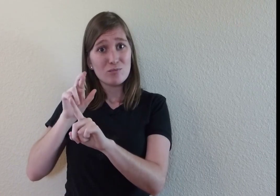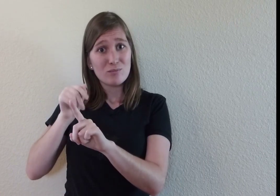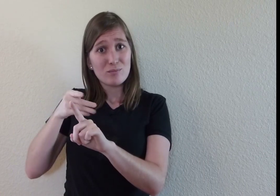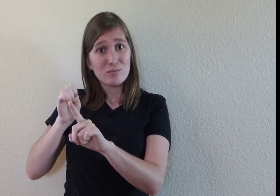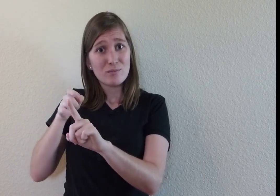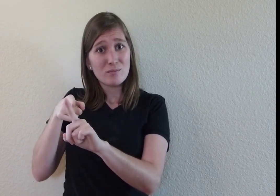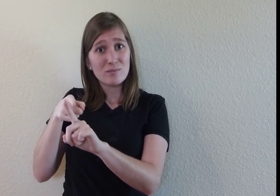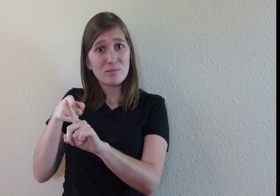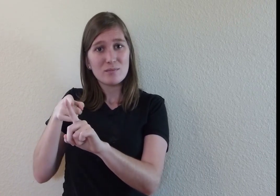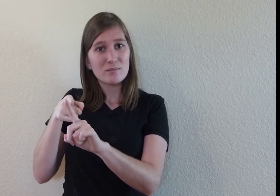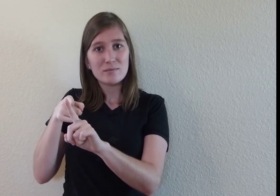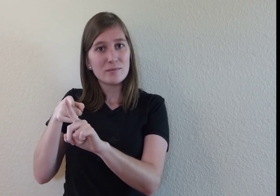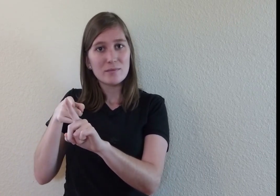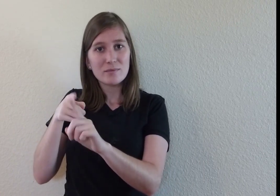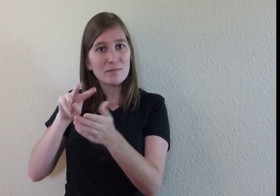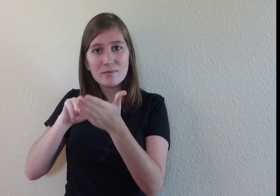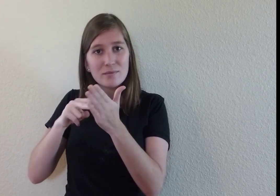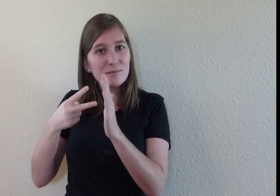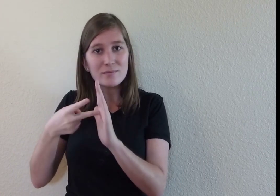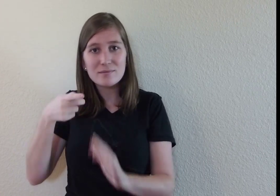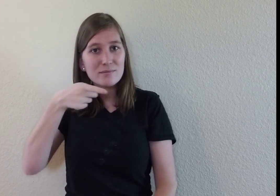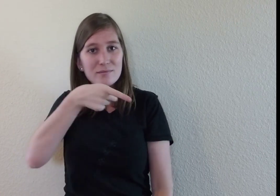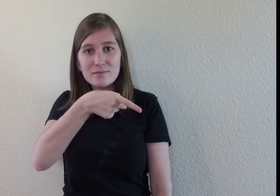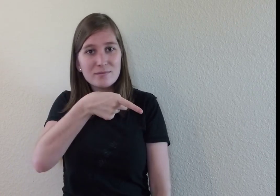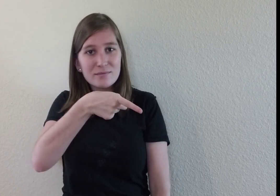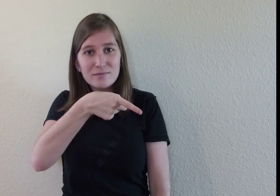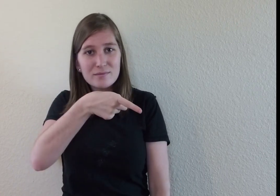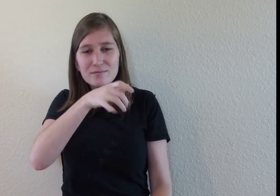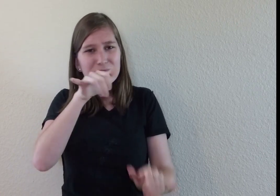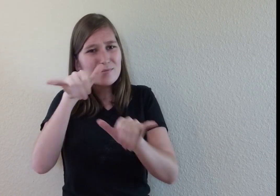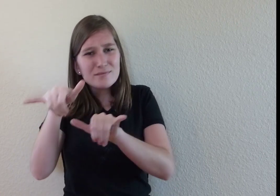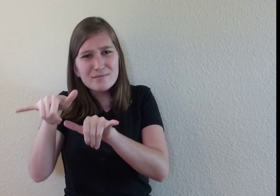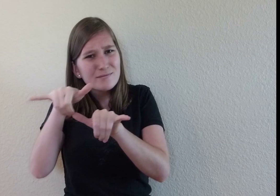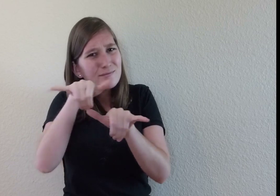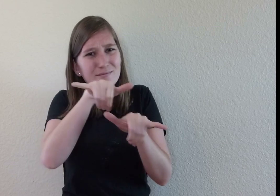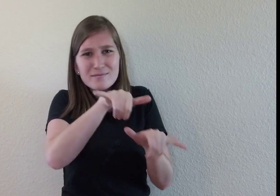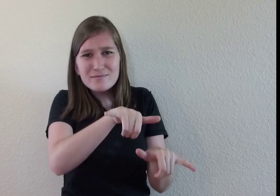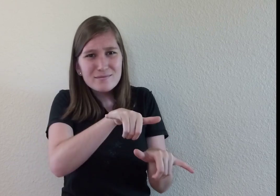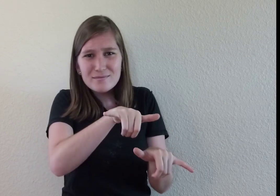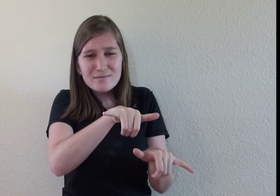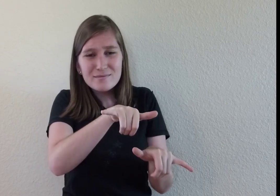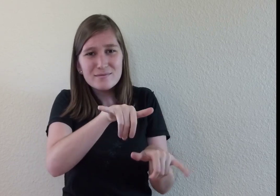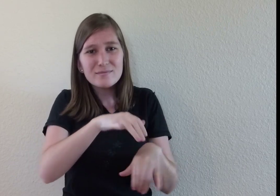By definition rape is not the absence of promiscuity,